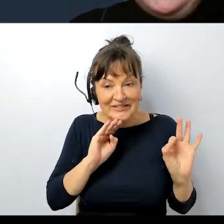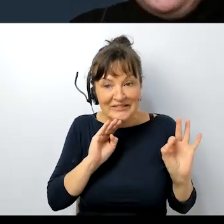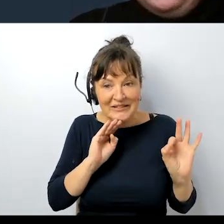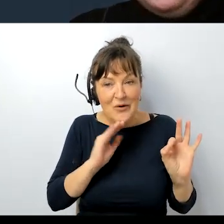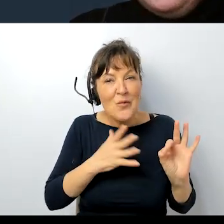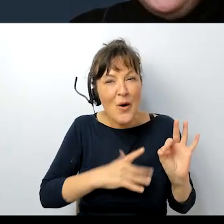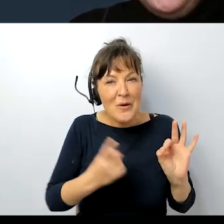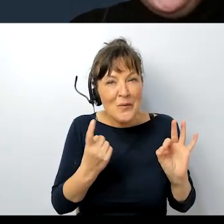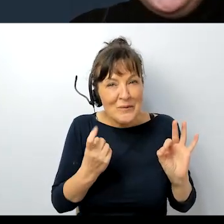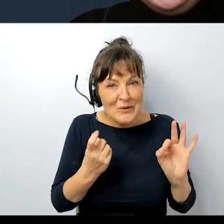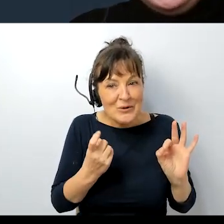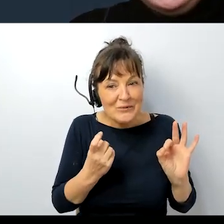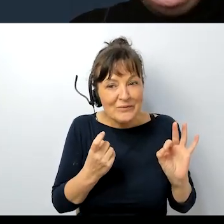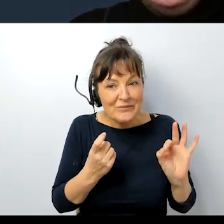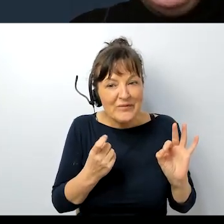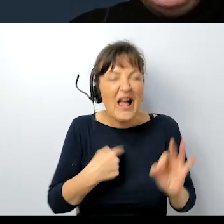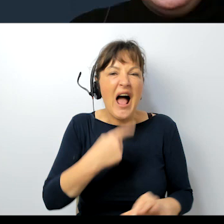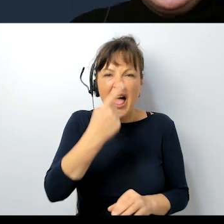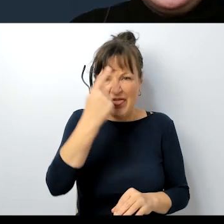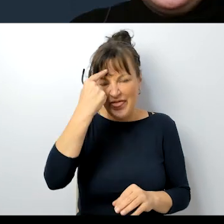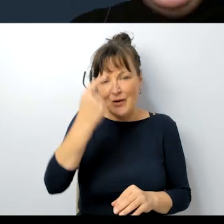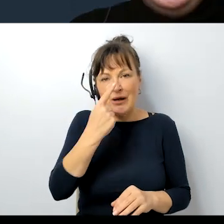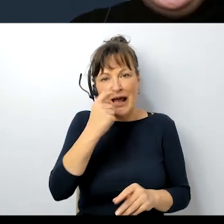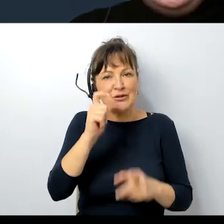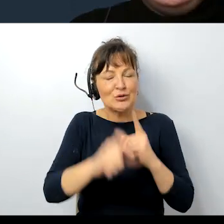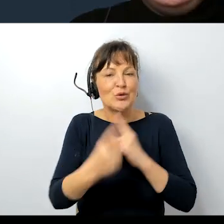Okay, no more questions Lynn? We're not squeezing any more in?